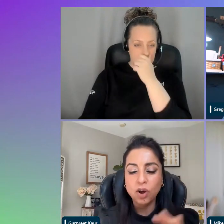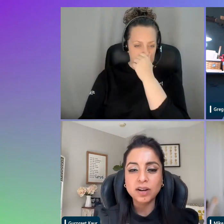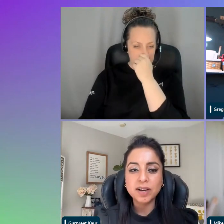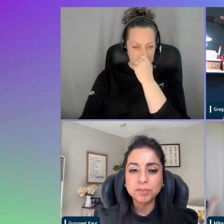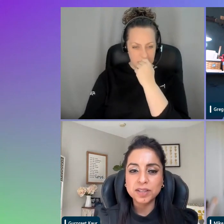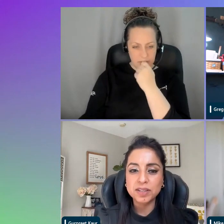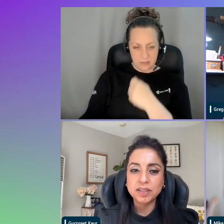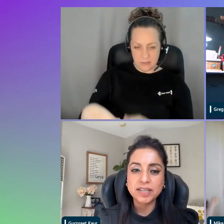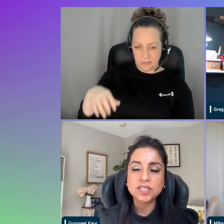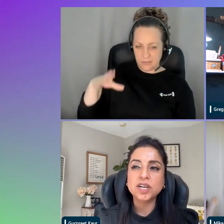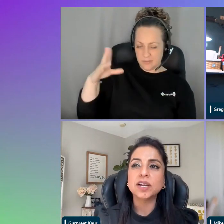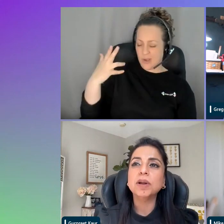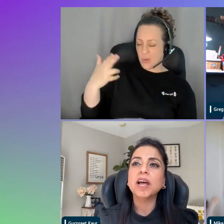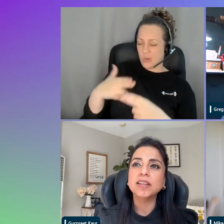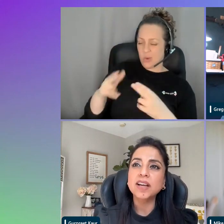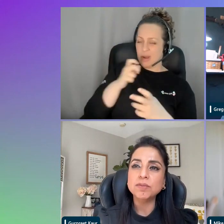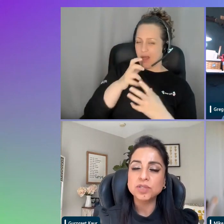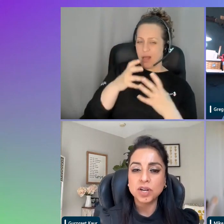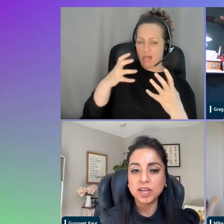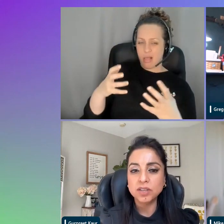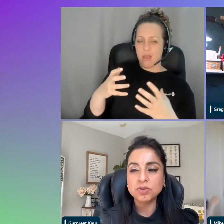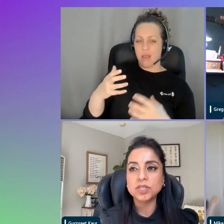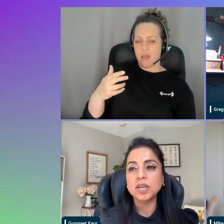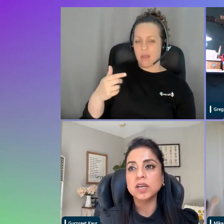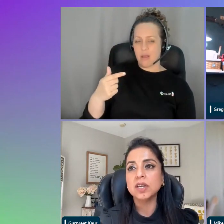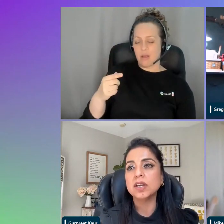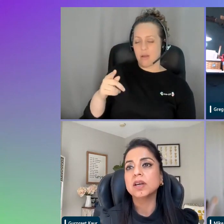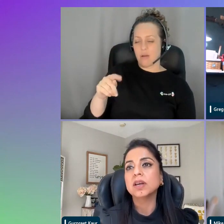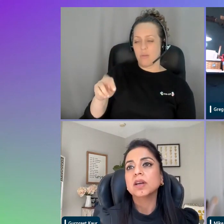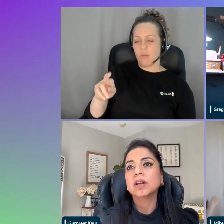mean that's right. But I think I'm starting to see the, um,